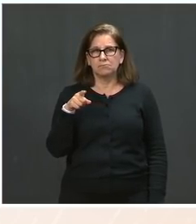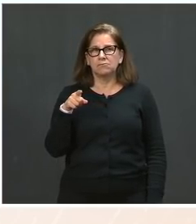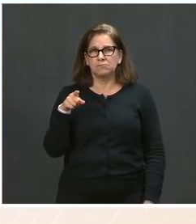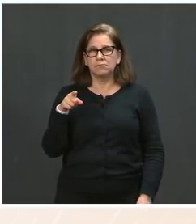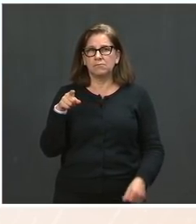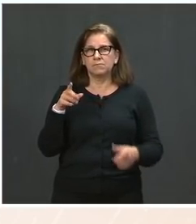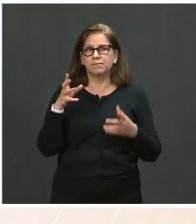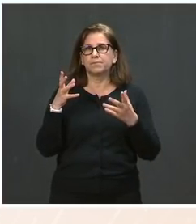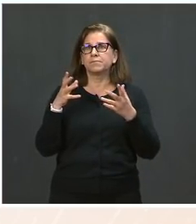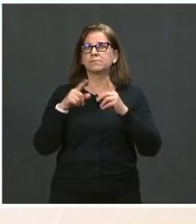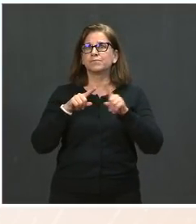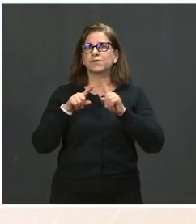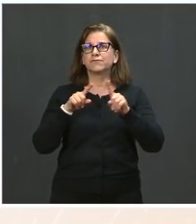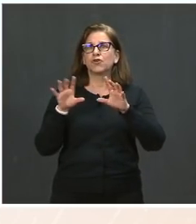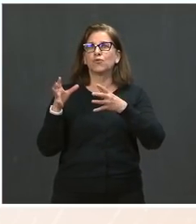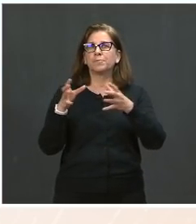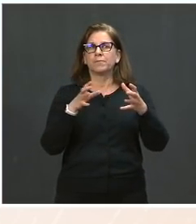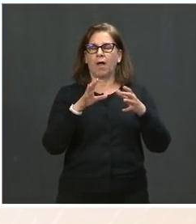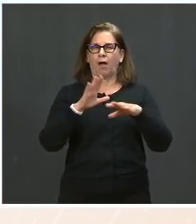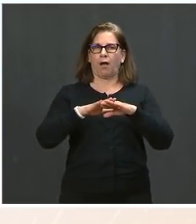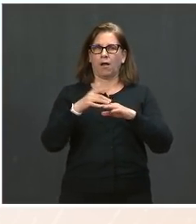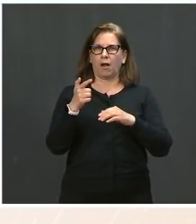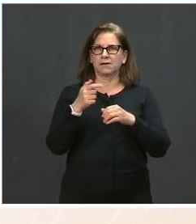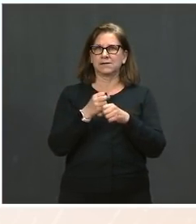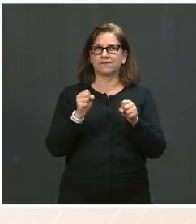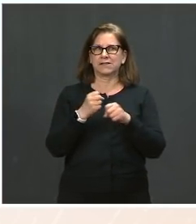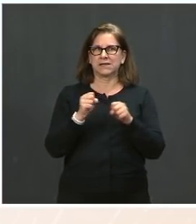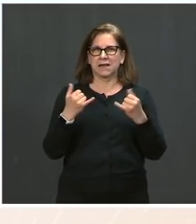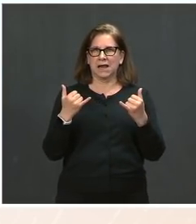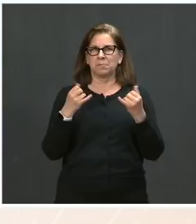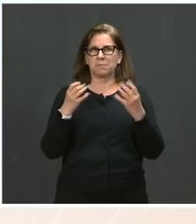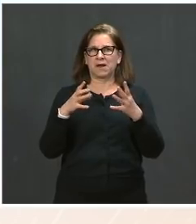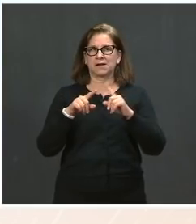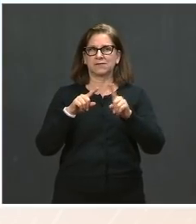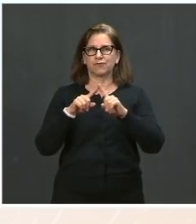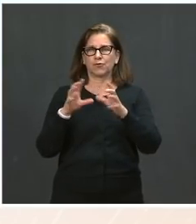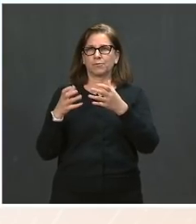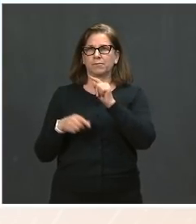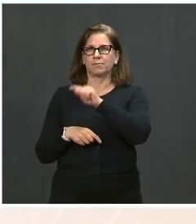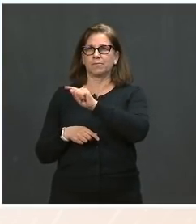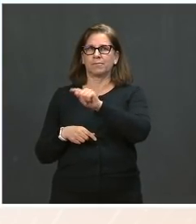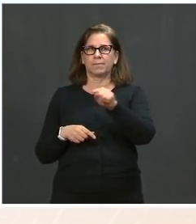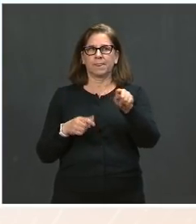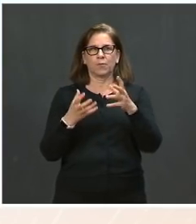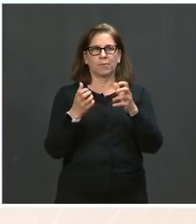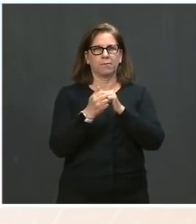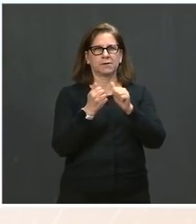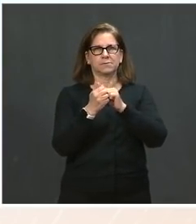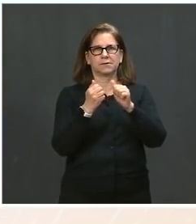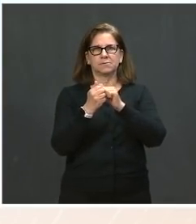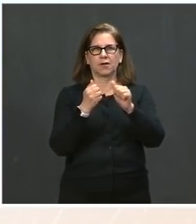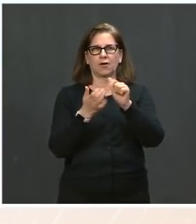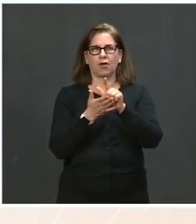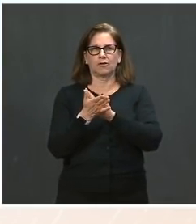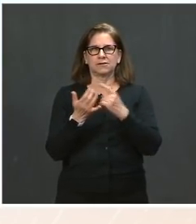and leaders that were here today, who have helped pass laws in states across the country on everything from background checks to red flag laws --